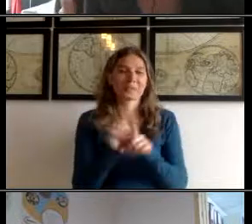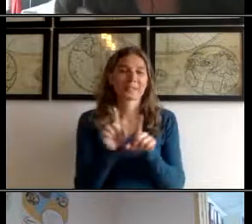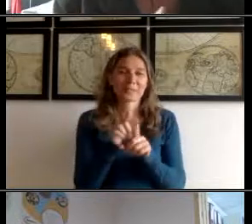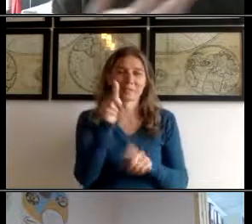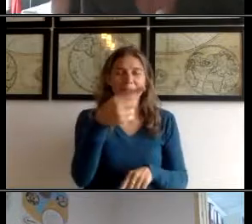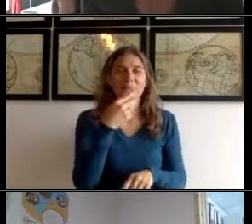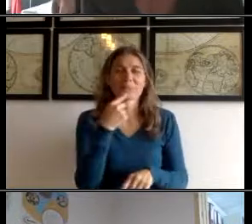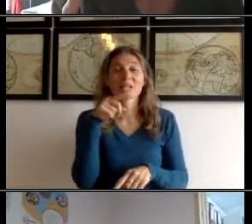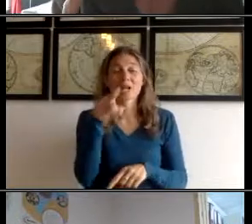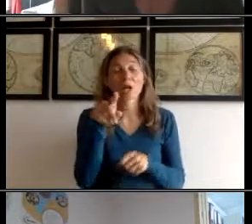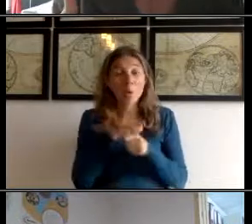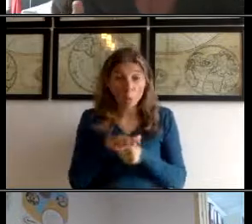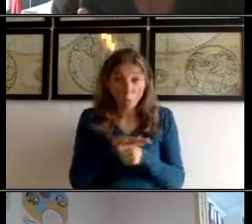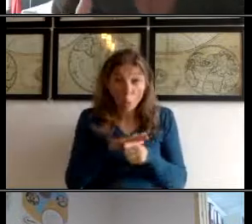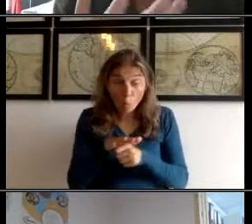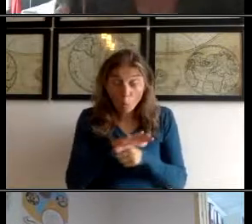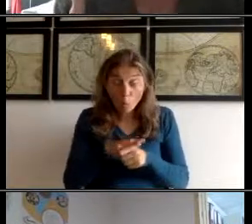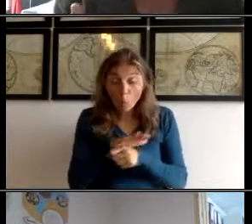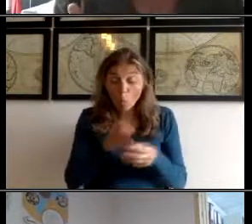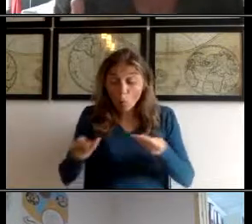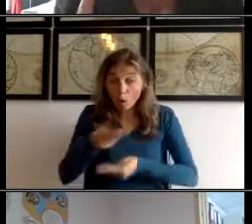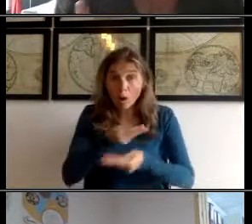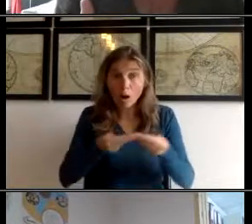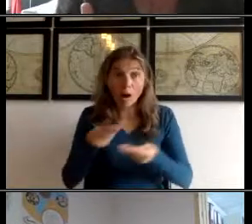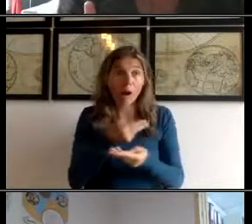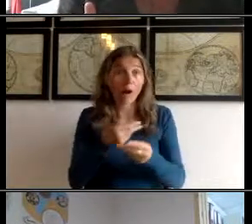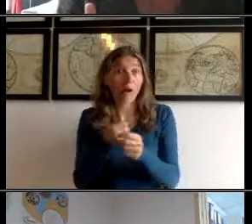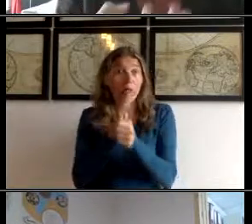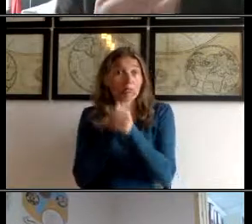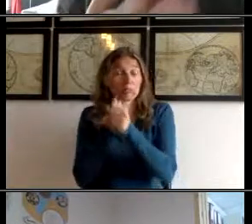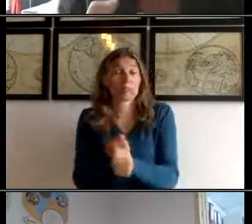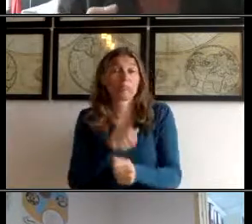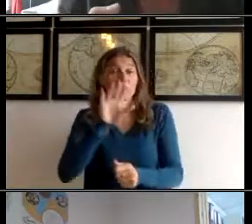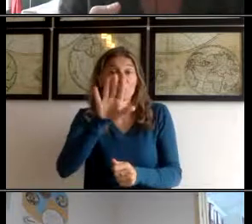and local expertise is in line with your organisation's philosophy.